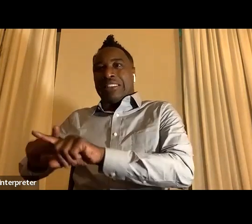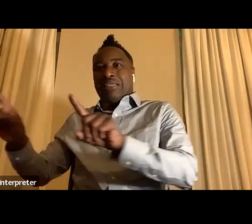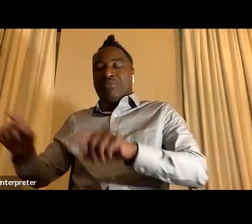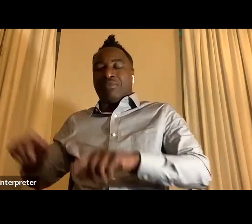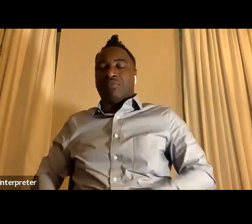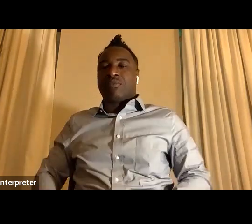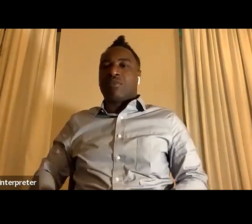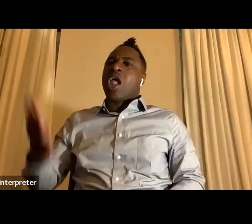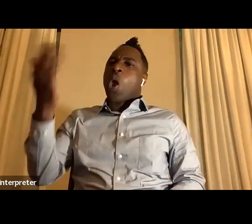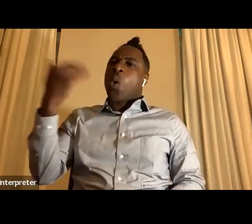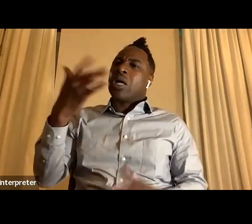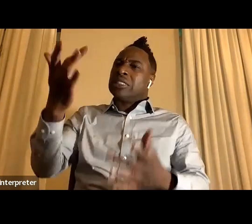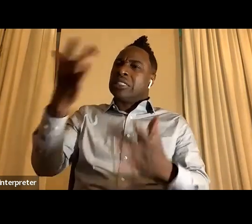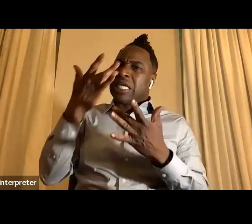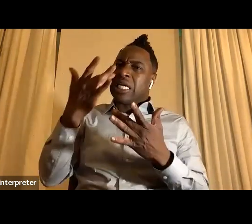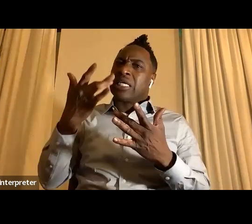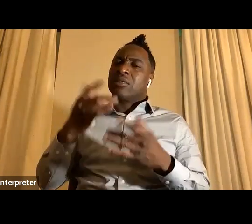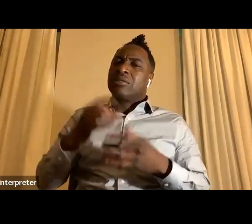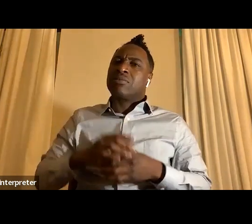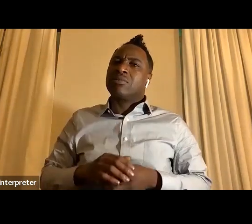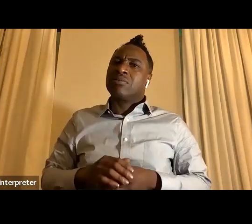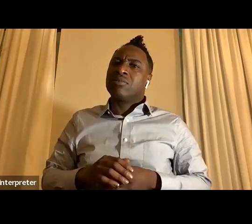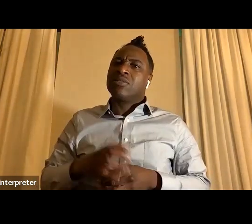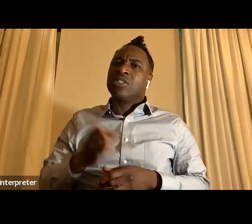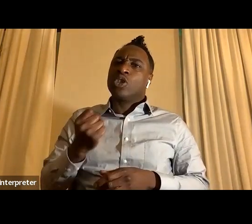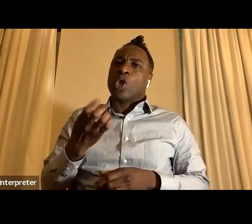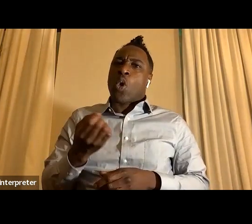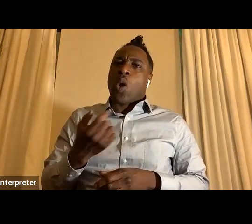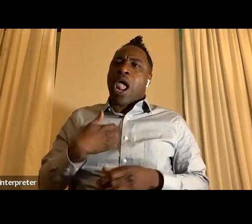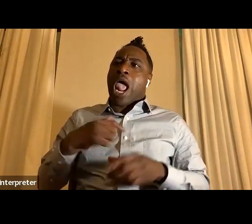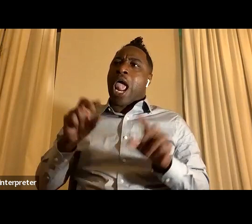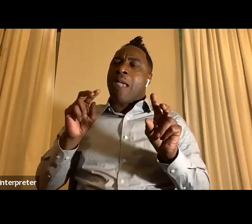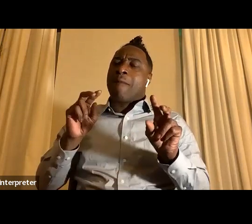And so I'm just looking at all the videos on the pixel stuff.